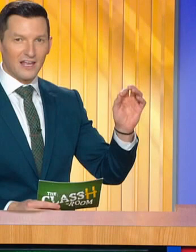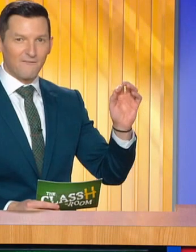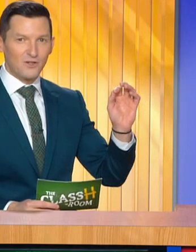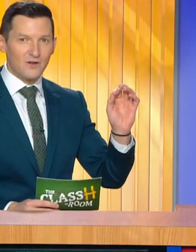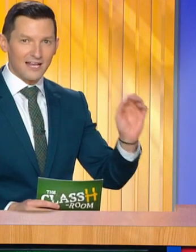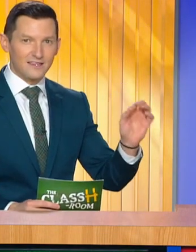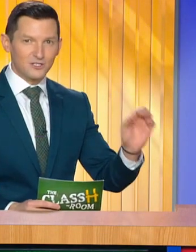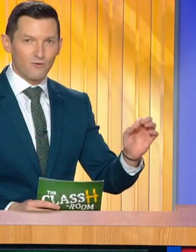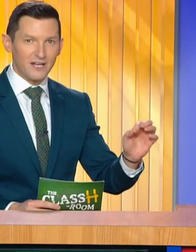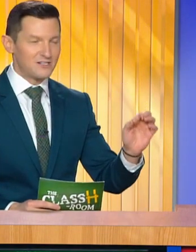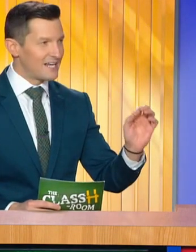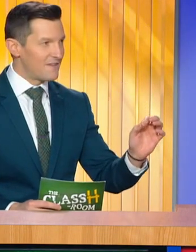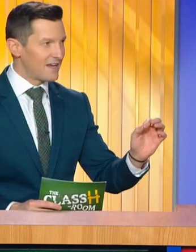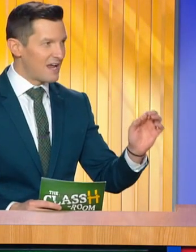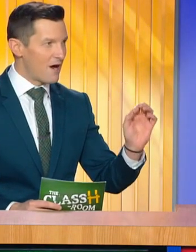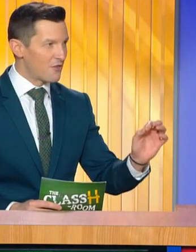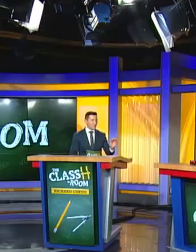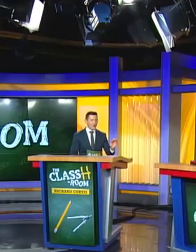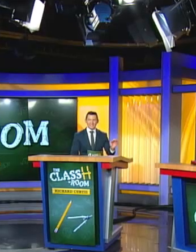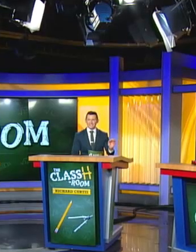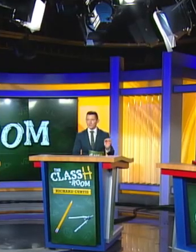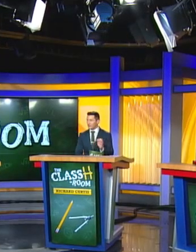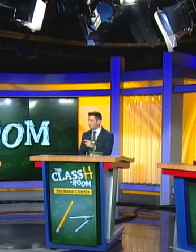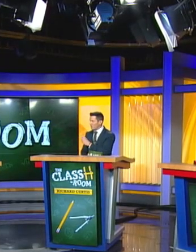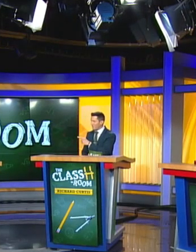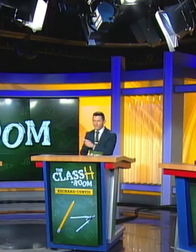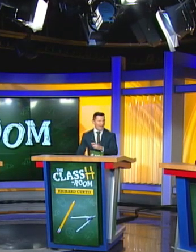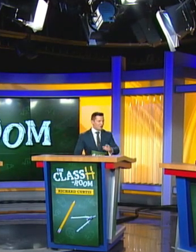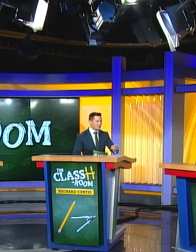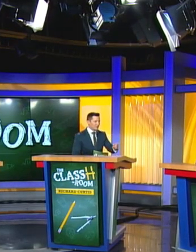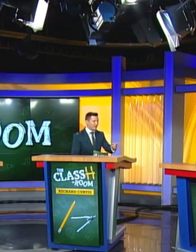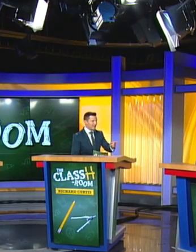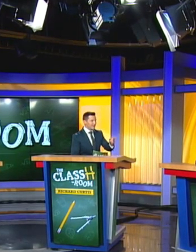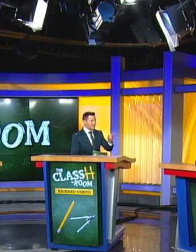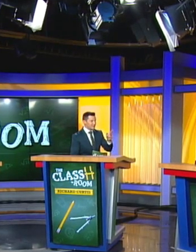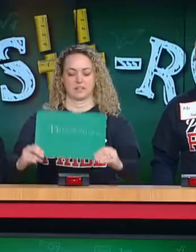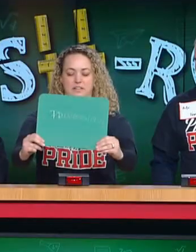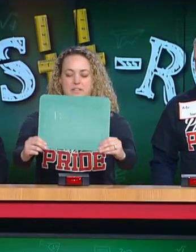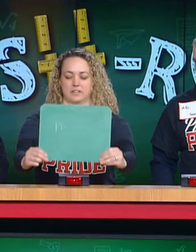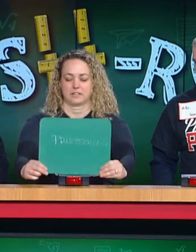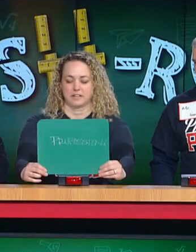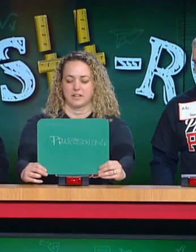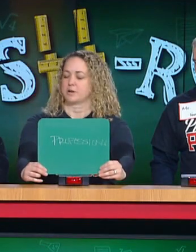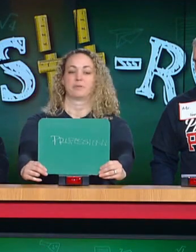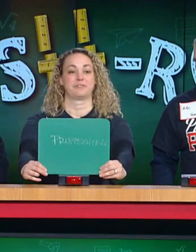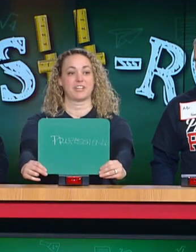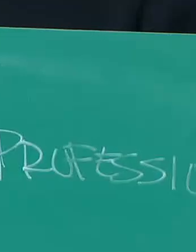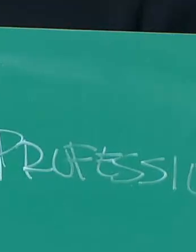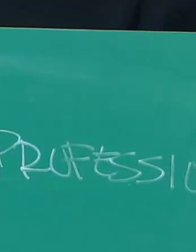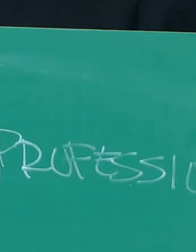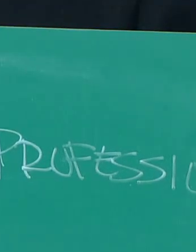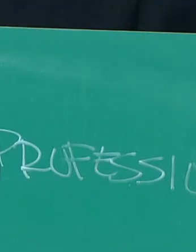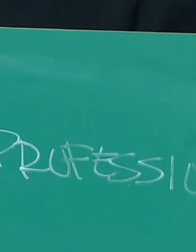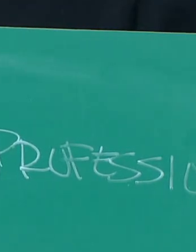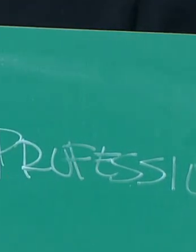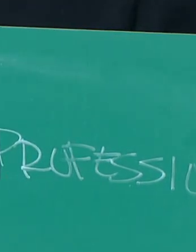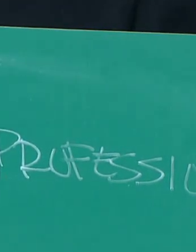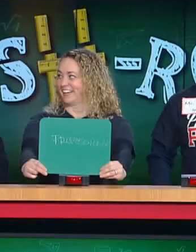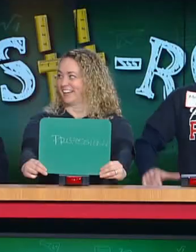BIRCH OAK AND SICK MORE? >> STUDENTS WE GO TO YOU. >> WE'LL GO WITH PRO MAN SIR. STUDENTS WE GO TO YOU. >> WE'LL GO WITH PRO MAN SIR. >> A ROMANCER JUST WITH THE P. WE'LL GO WITH PRO MAN SIR. >> A ROMANCER JUST WITH THE P. >> MRS. McGONIGLE IF YOU GET A ROMANCER JUST WITH THE P. >> MRS. McGONIGLE IF YOU GET THIS RIGHT, YOU'RE IN,